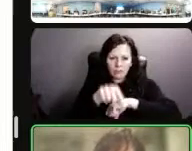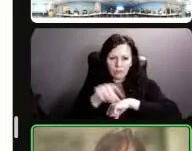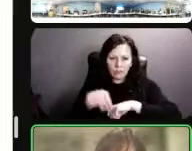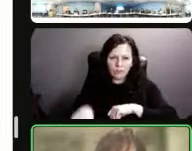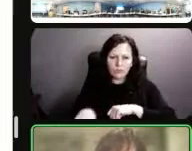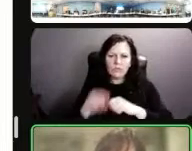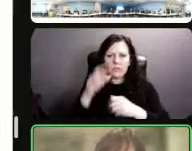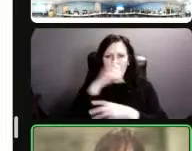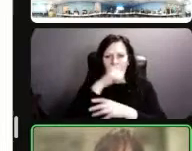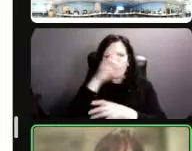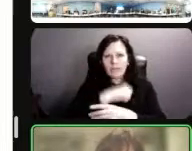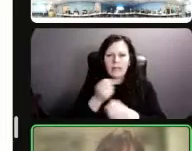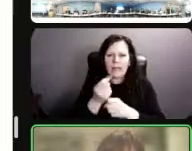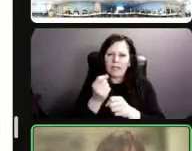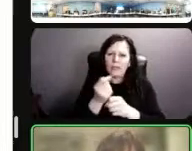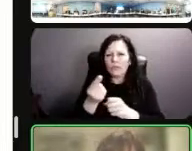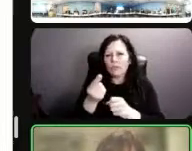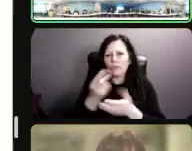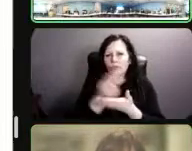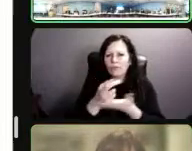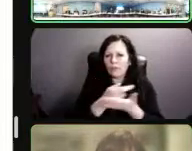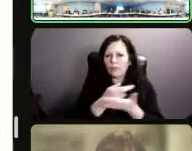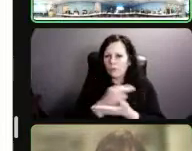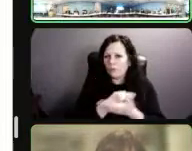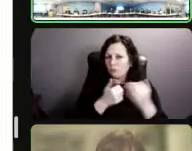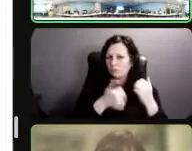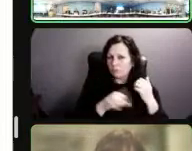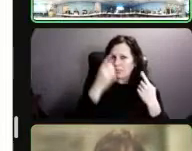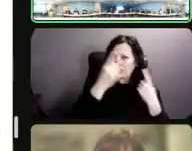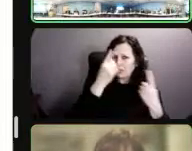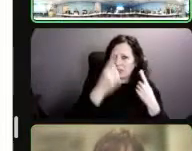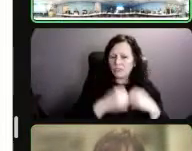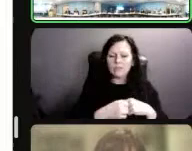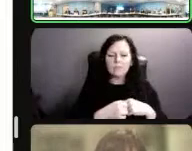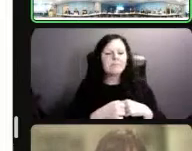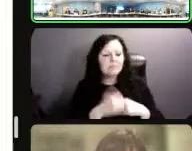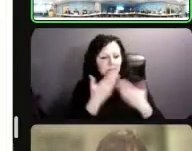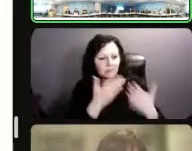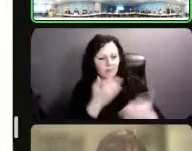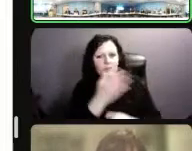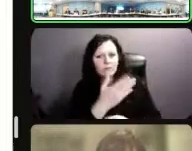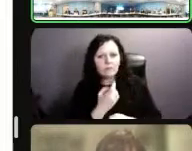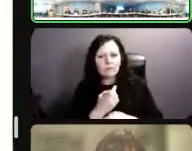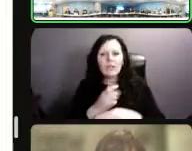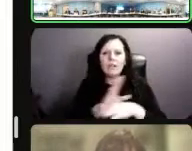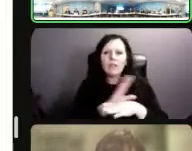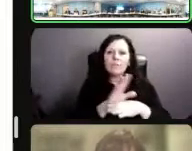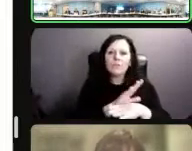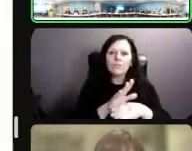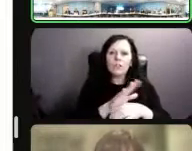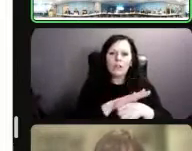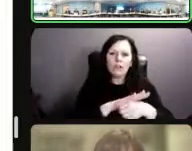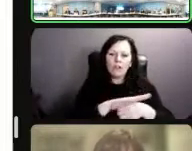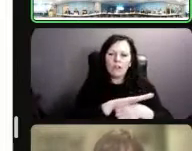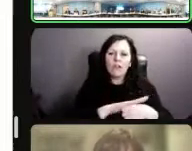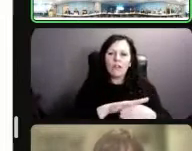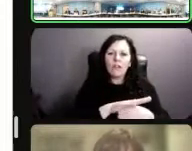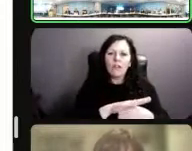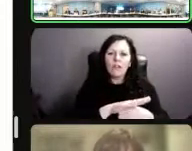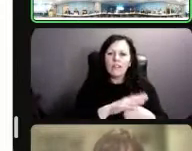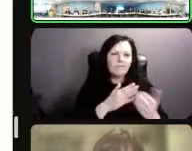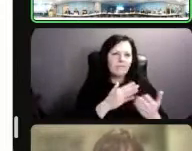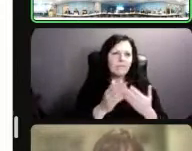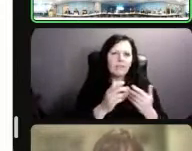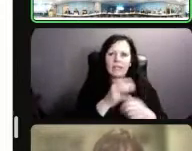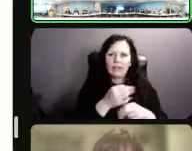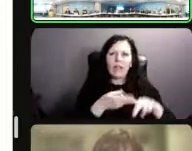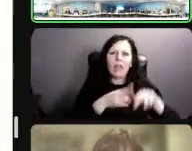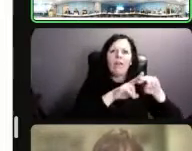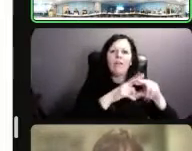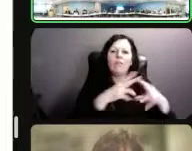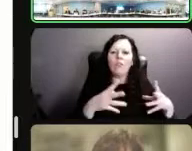MIGHT AFFECT THESE ESTIMATED